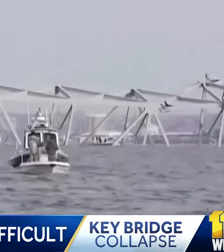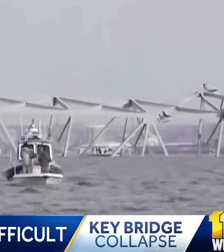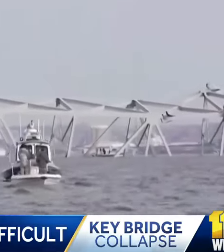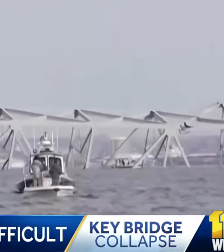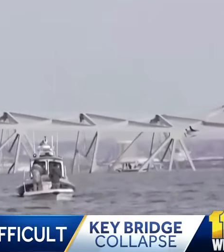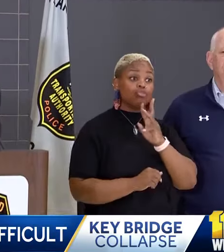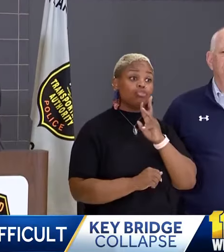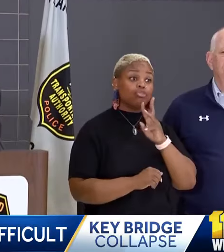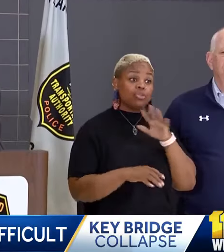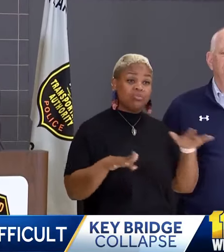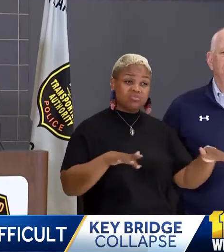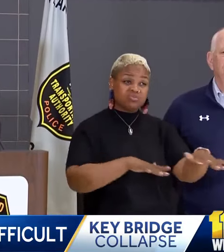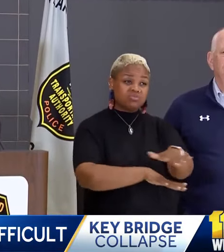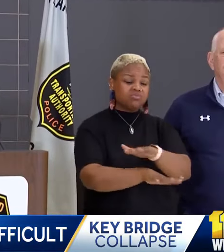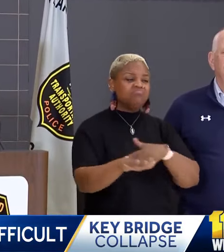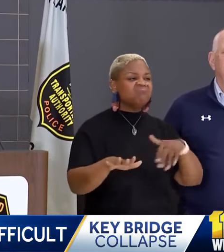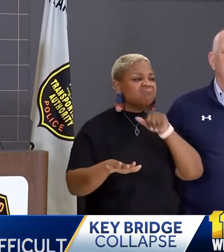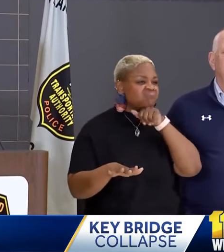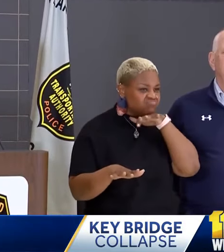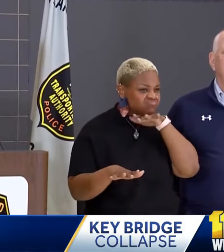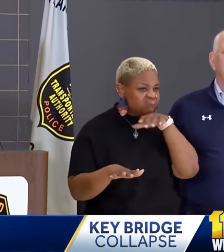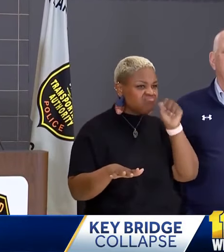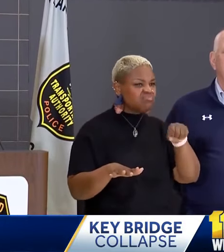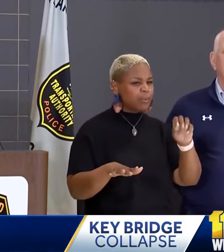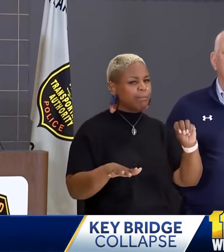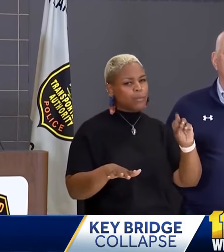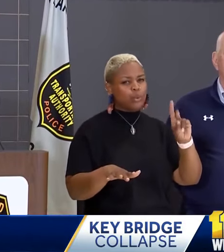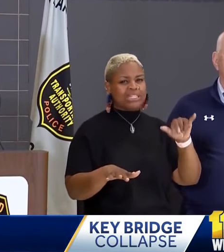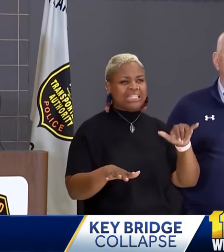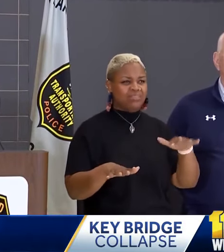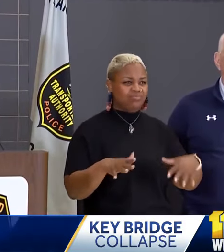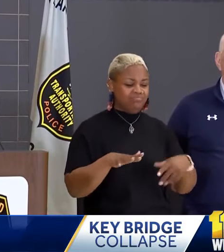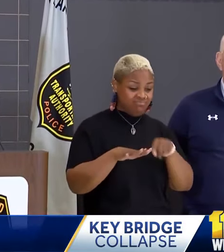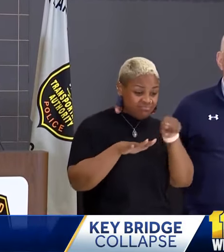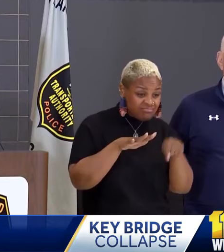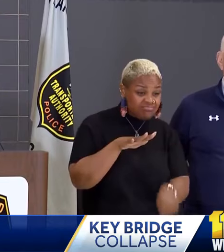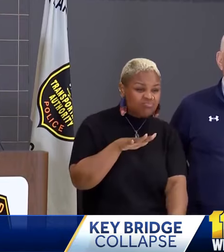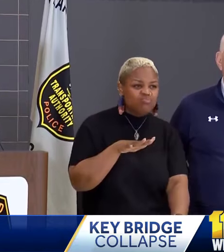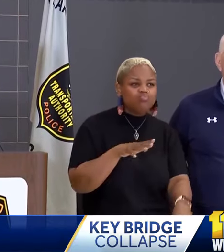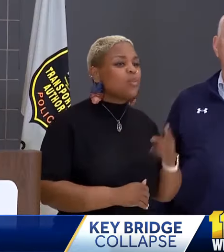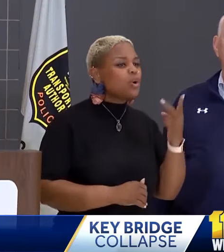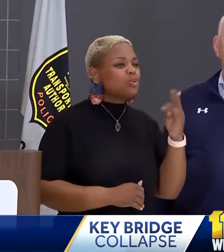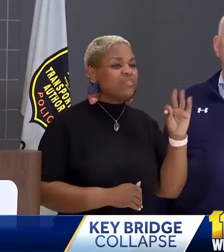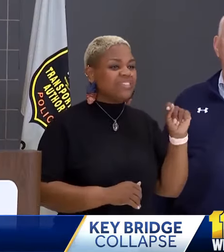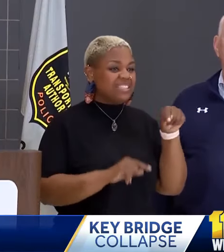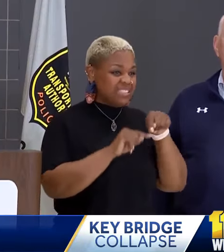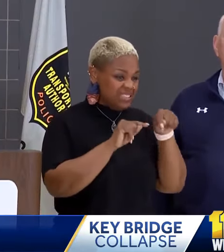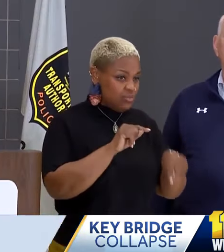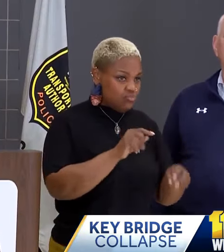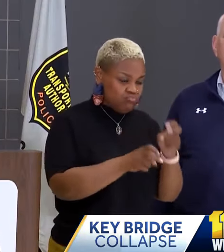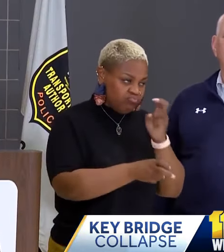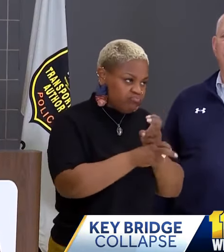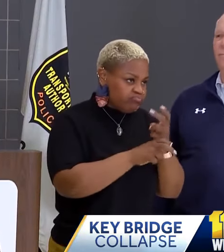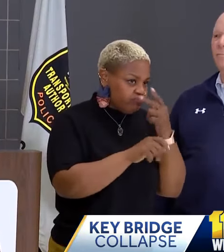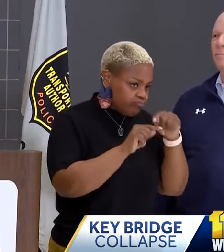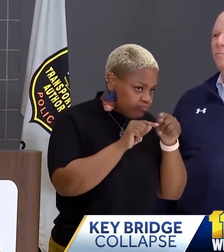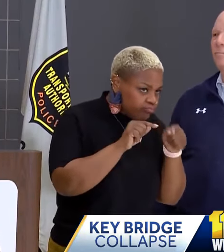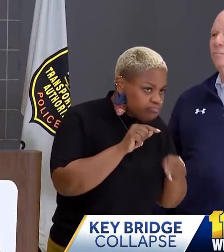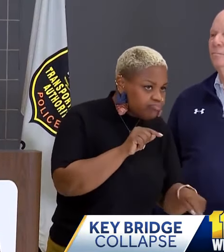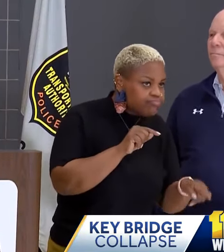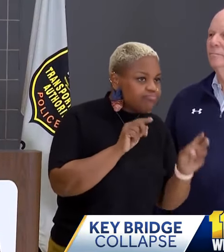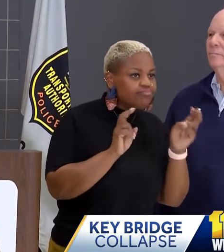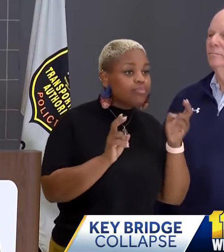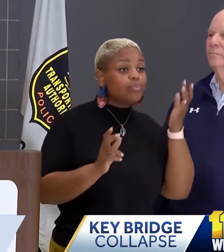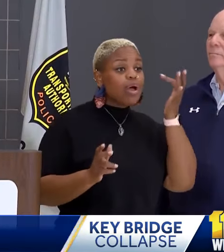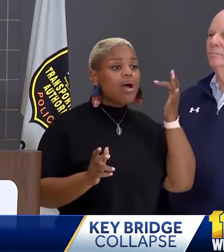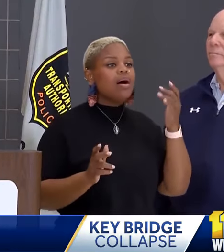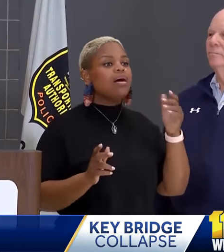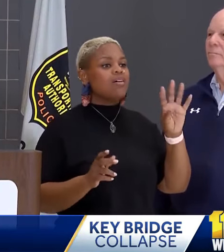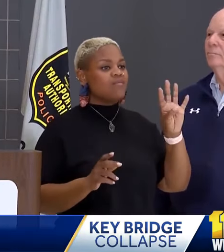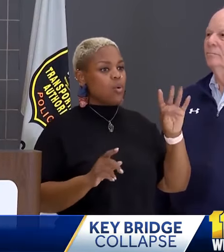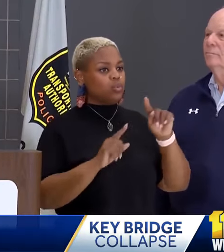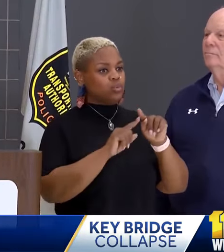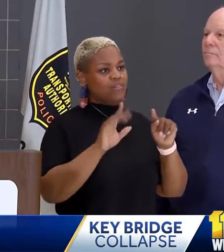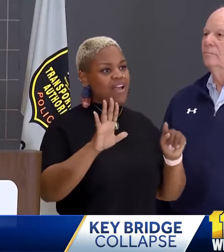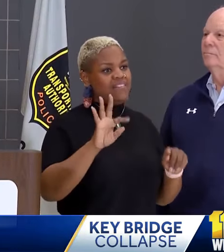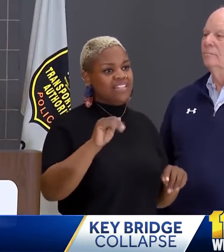AS WE LEARN MORE ABOUT THE CONDITIONS DIVERS ARE DEALING WITH THE WATER IS SO MURKY THAT SALVAGE DIVERS CANNOT SEE MORE THAN TWO FEET IN FRONT OF THEM.